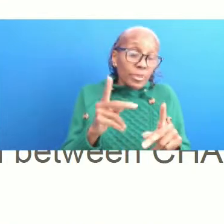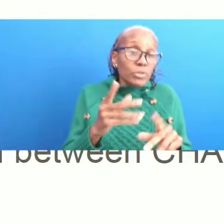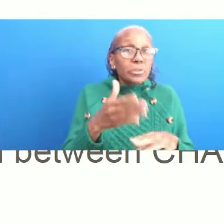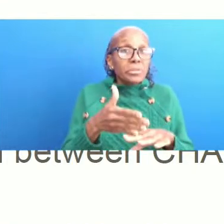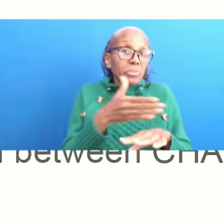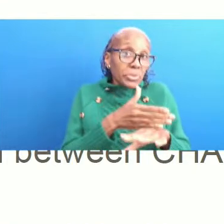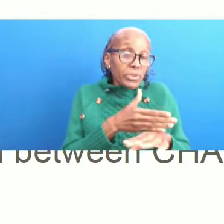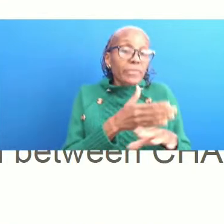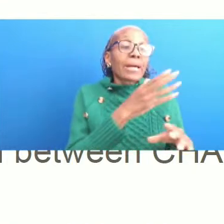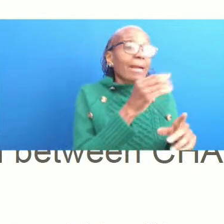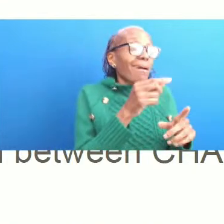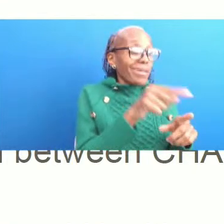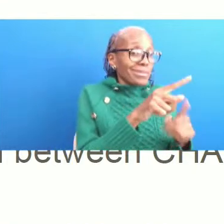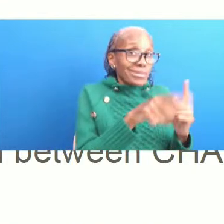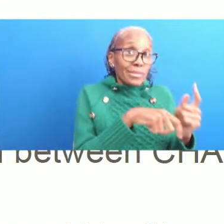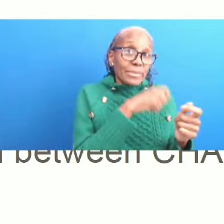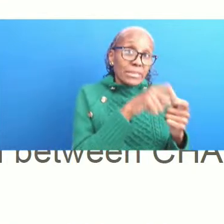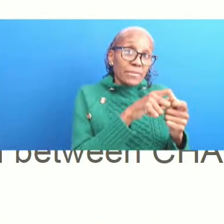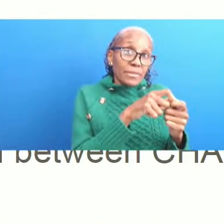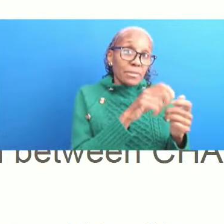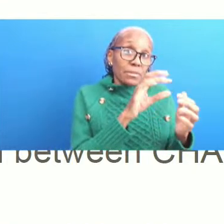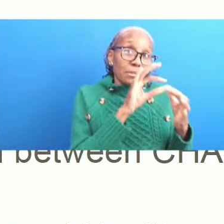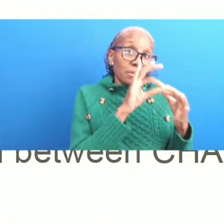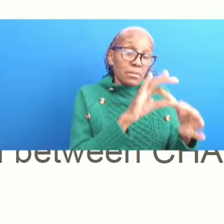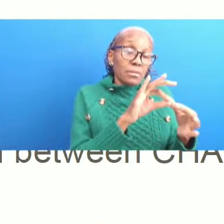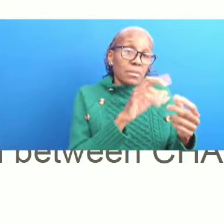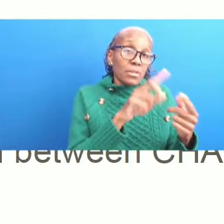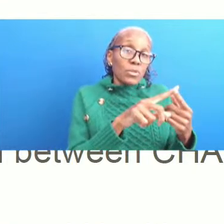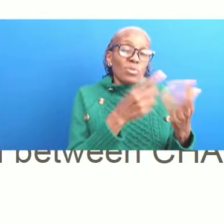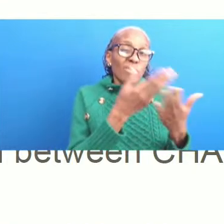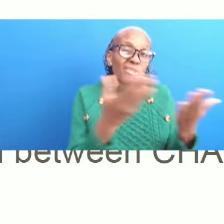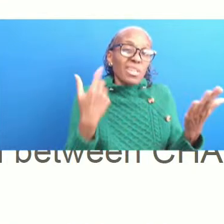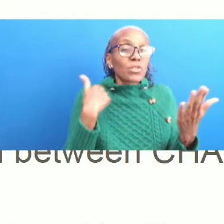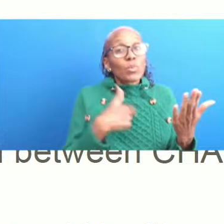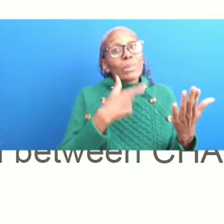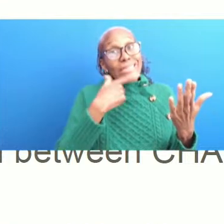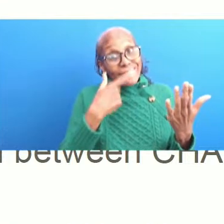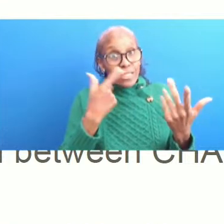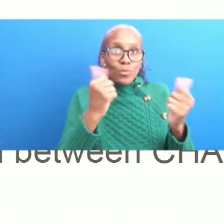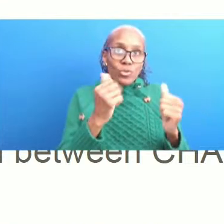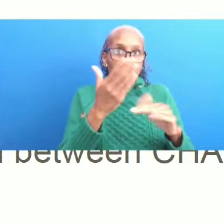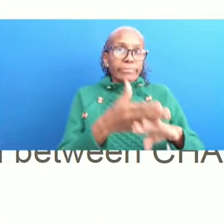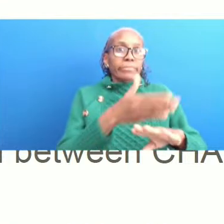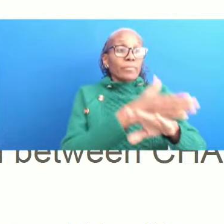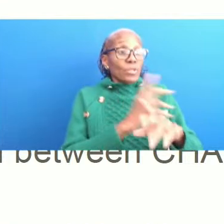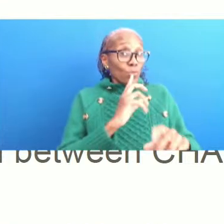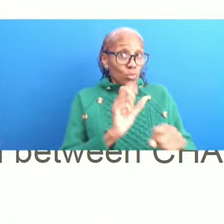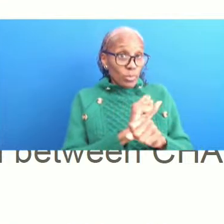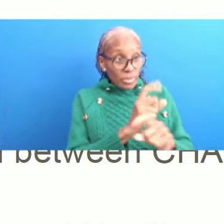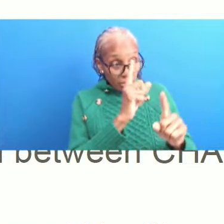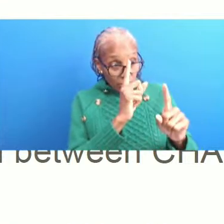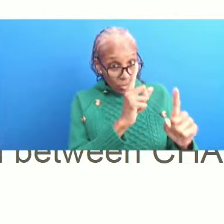MAKING PROGRESS WHILE WE STILL HAVE OPPORTUNITIES AND